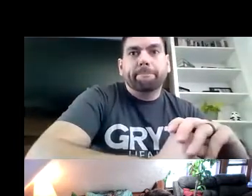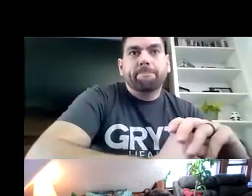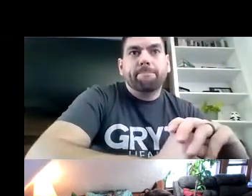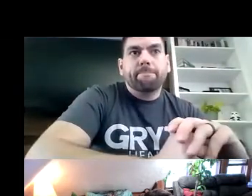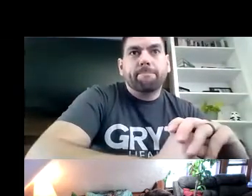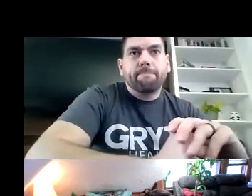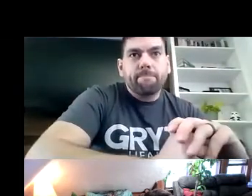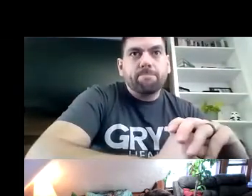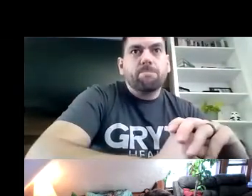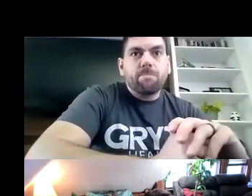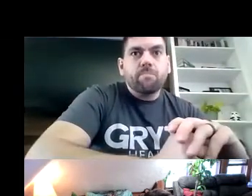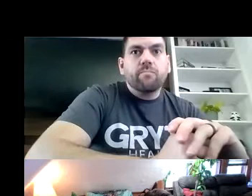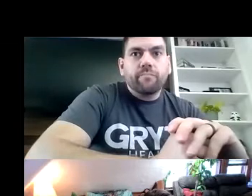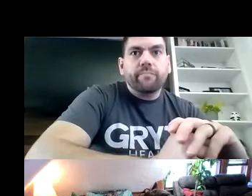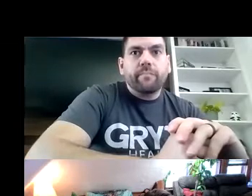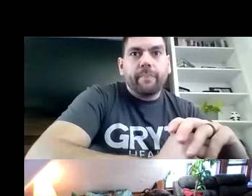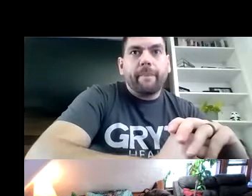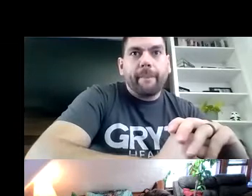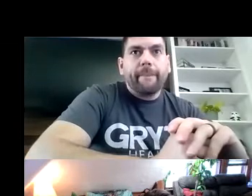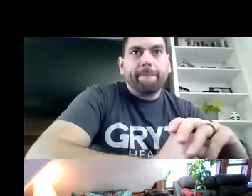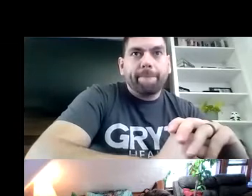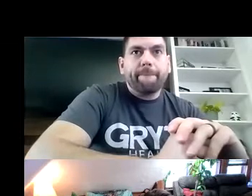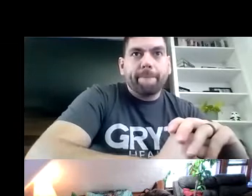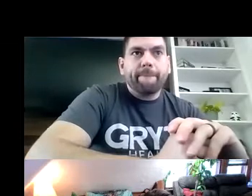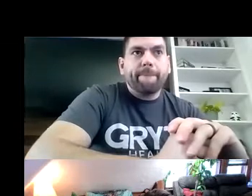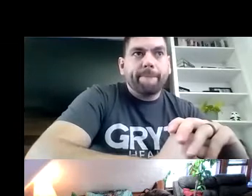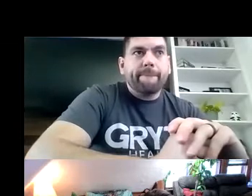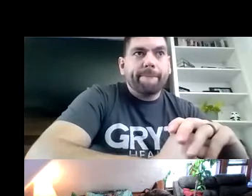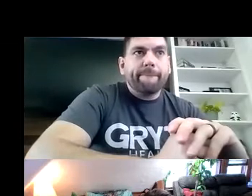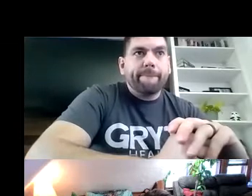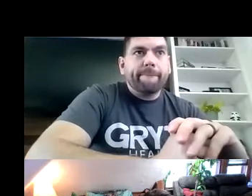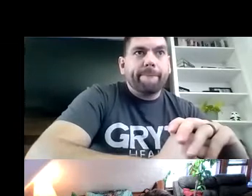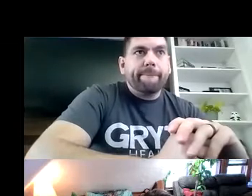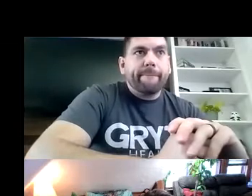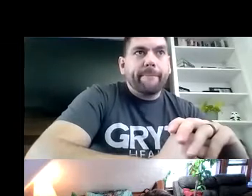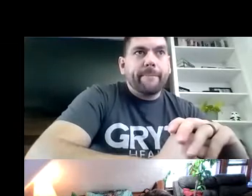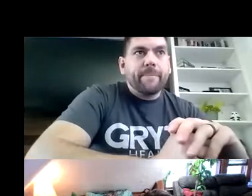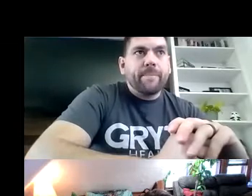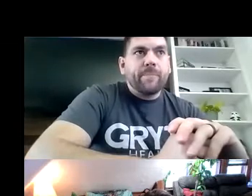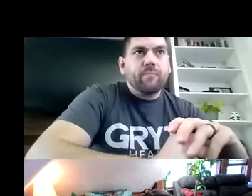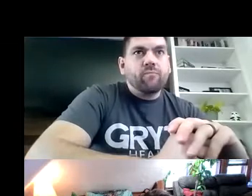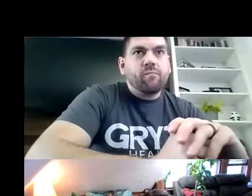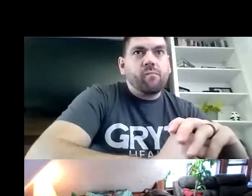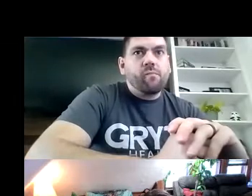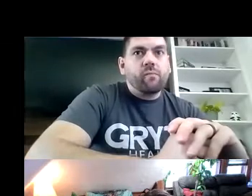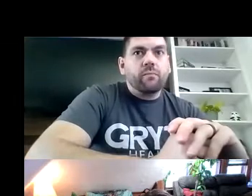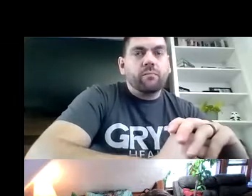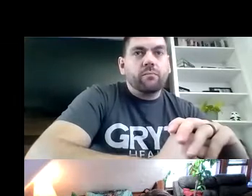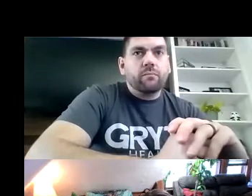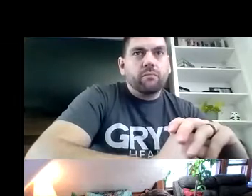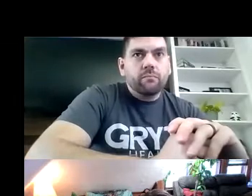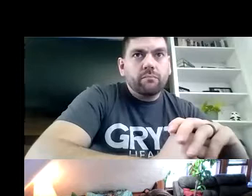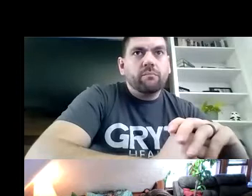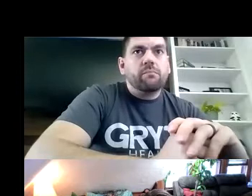who have faced challenges by their licensure boards when they've tried to seek mental health services.